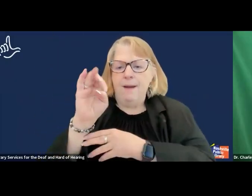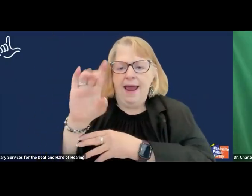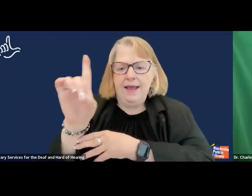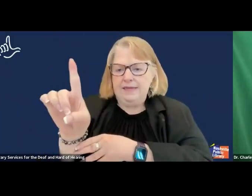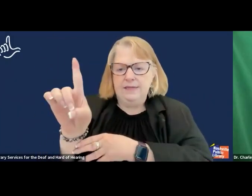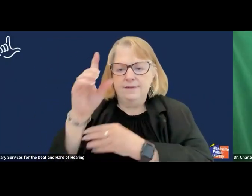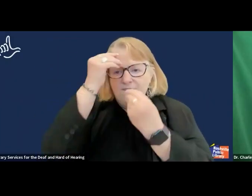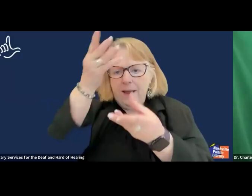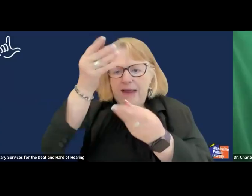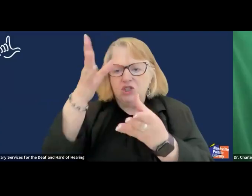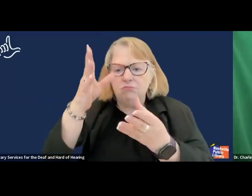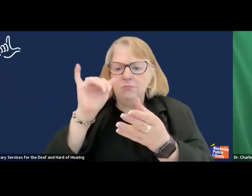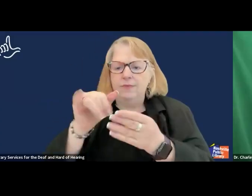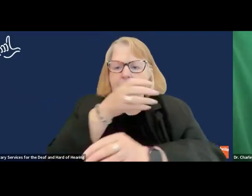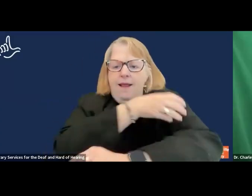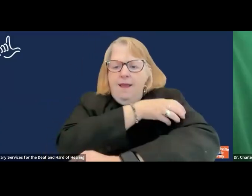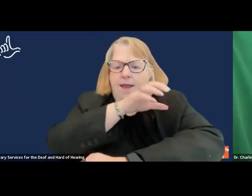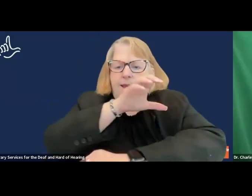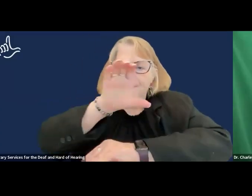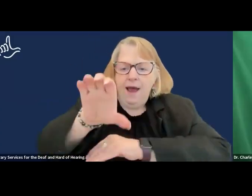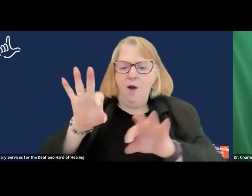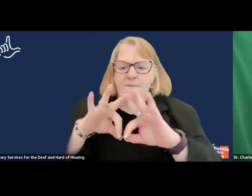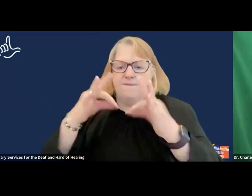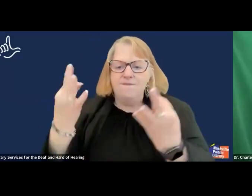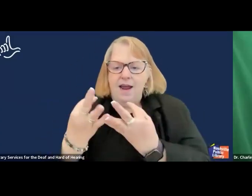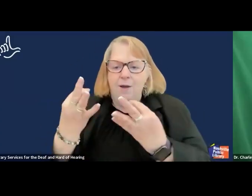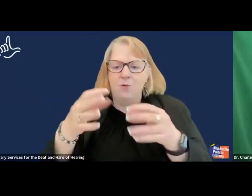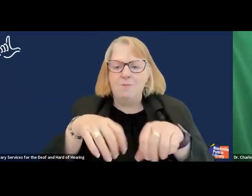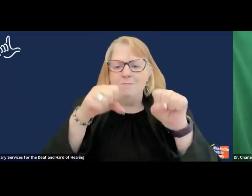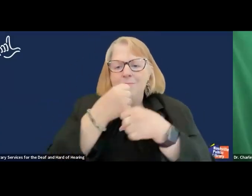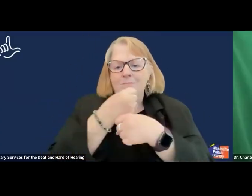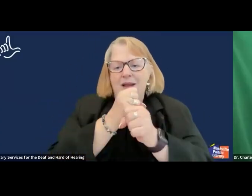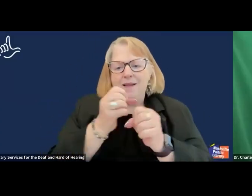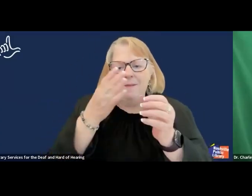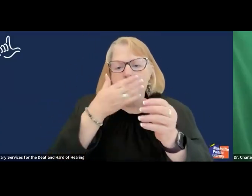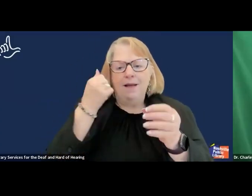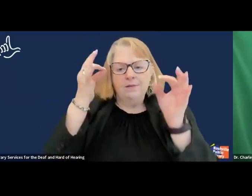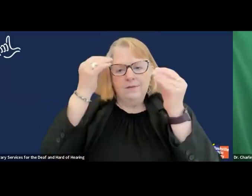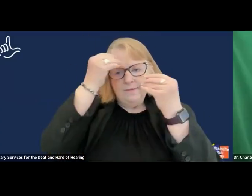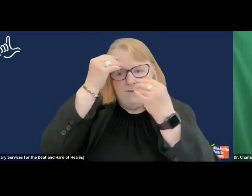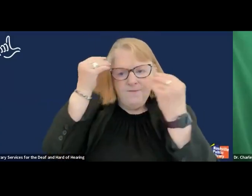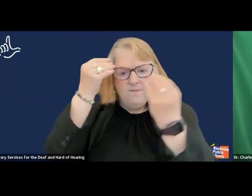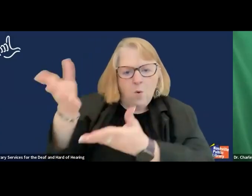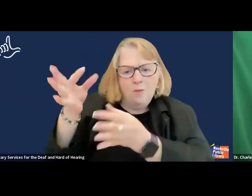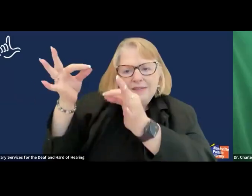to join their journey to provide unbiased information that empowers the families to make the best